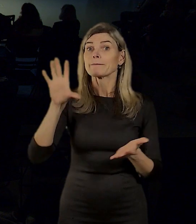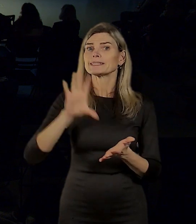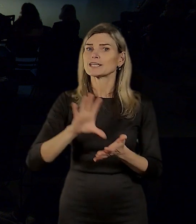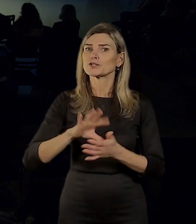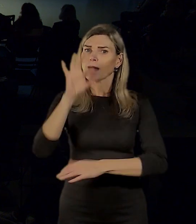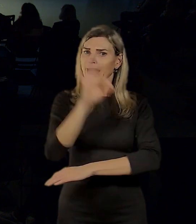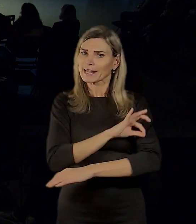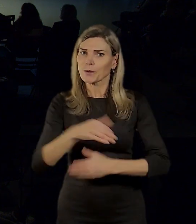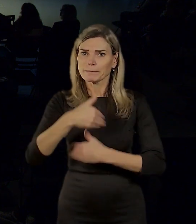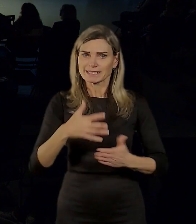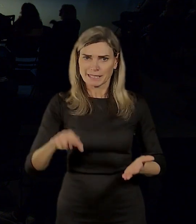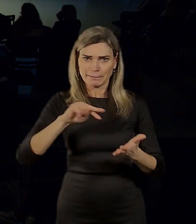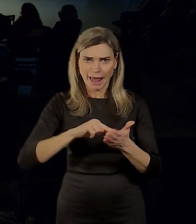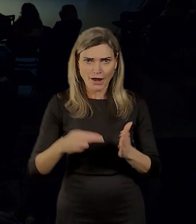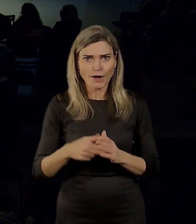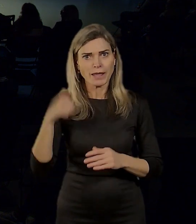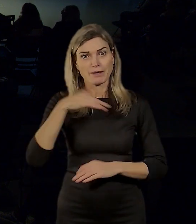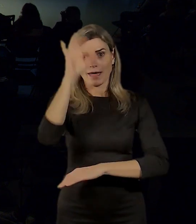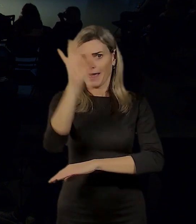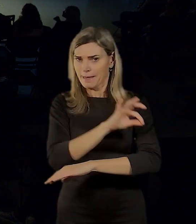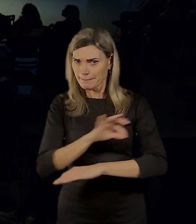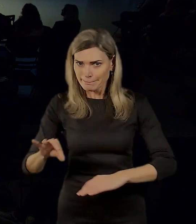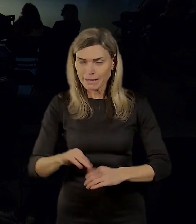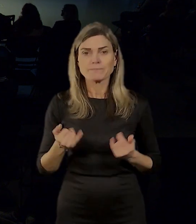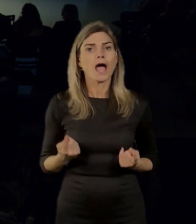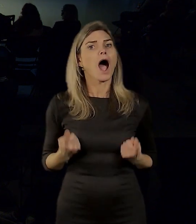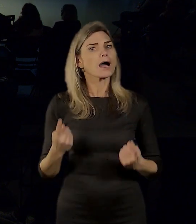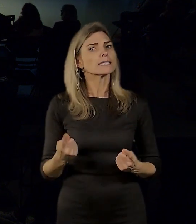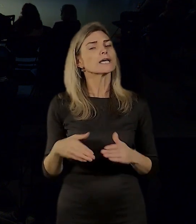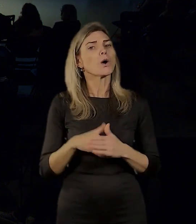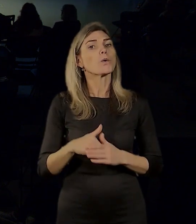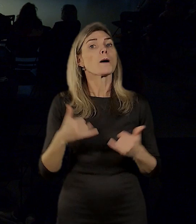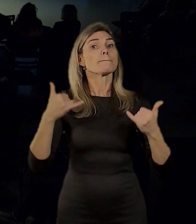the future of Prague. When we opened CAMP, we opened CAMP with the first exhibition Prague Tomorrow.